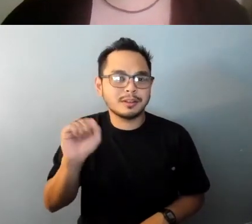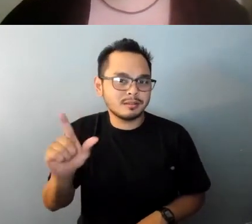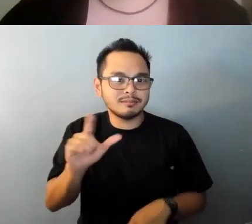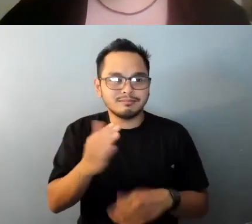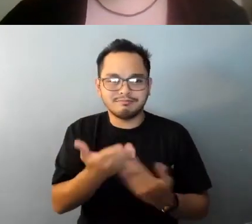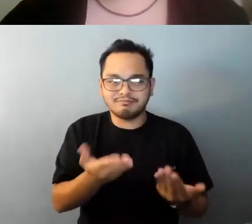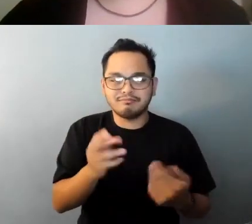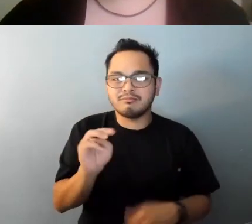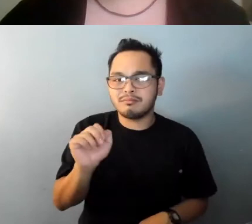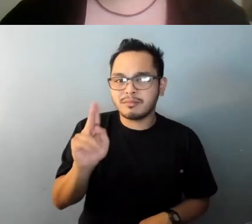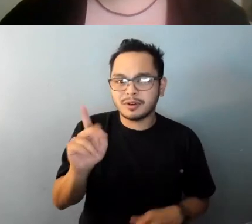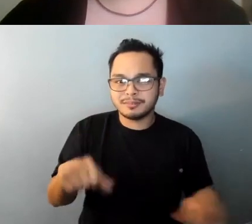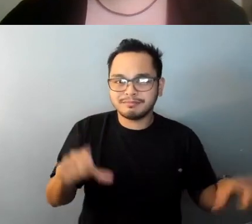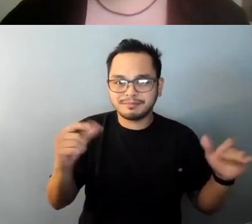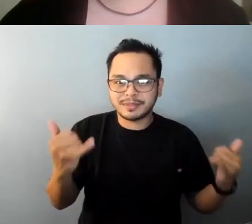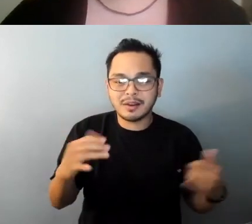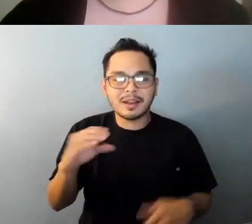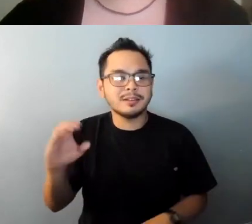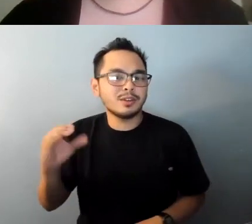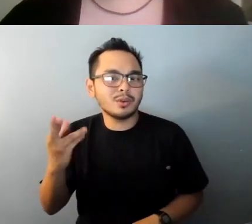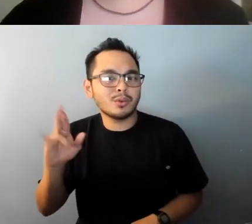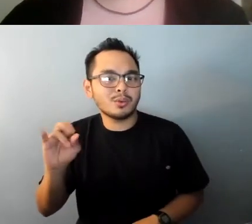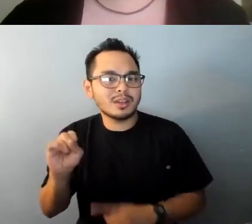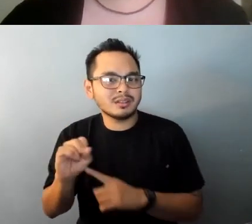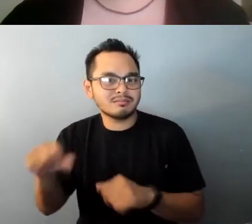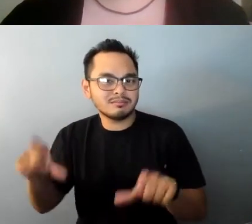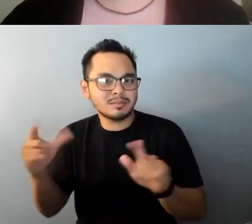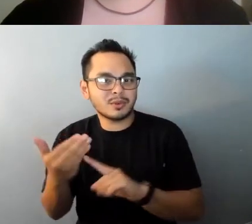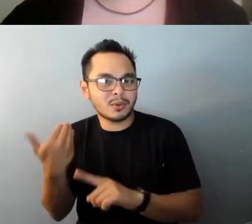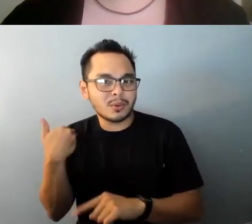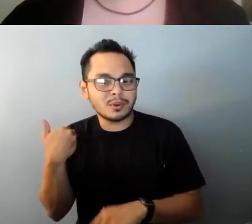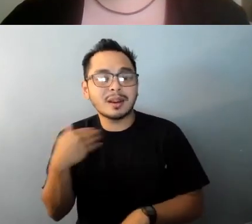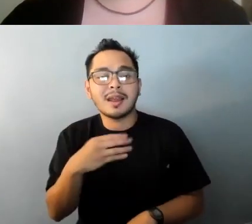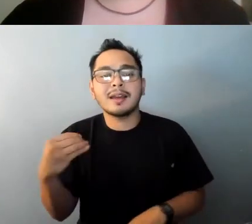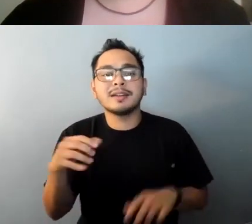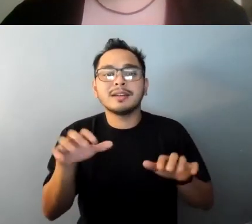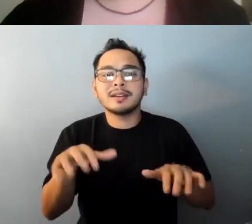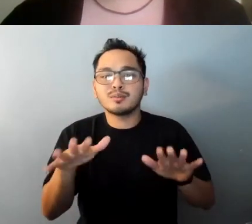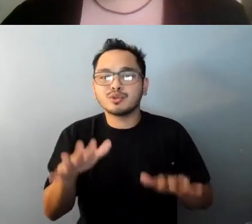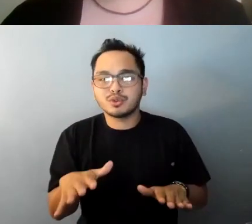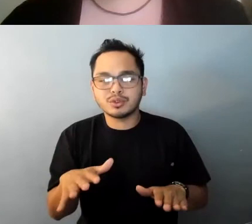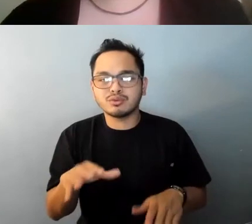Chris who was on the screen earlier and are captioners as well. Thank you all so much